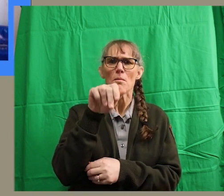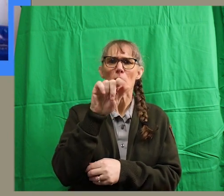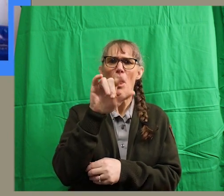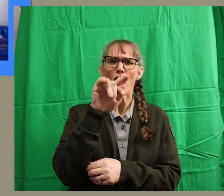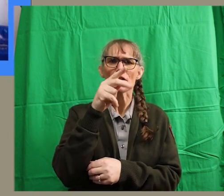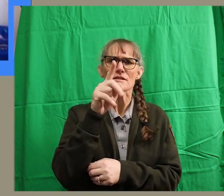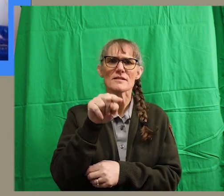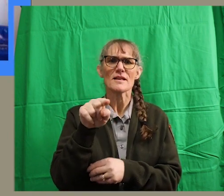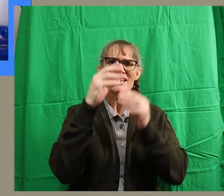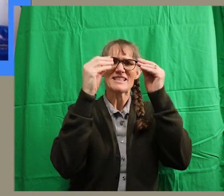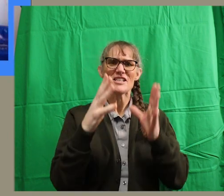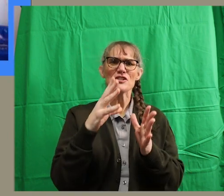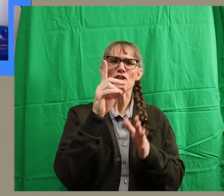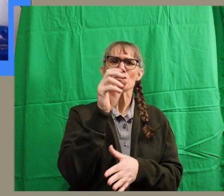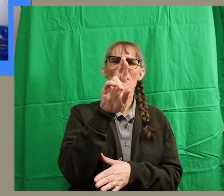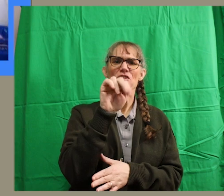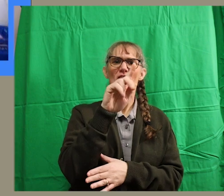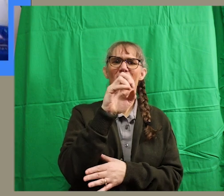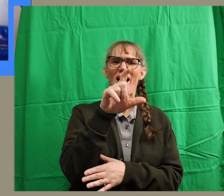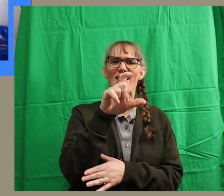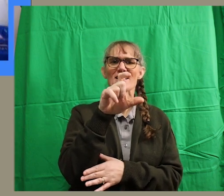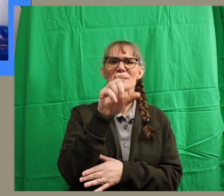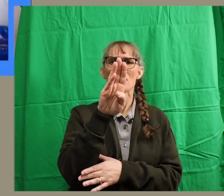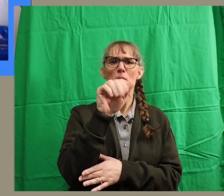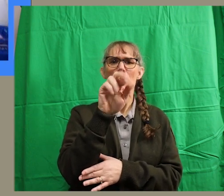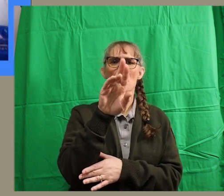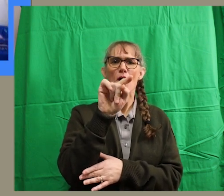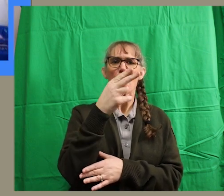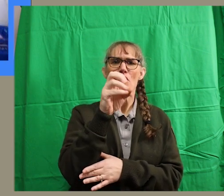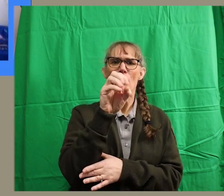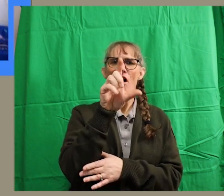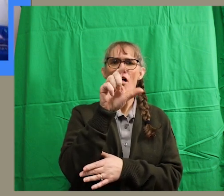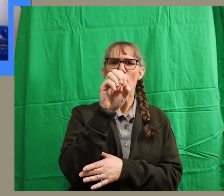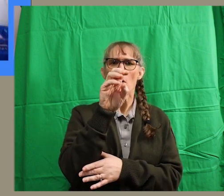And this was a life-changing experience for me because Dr. B